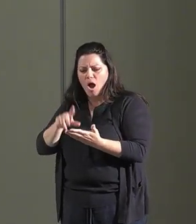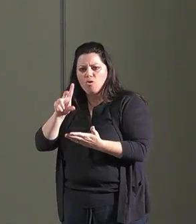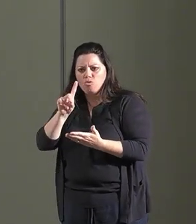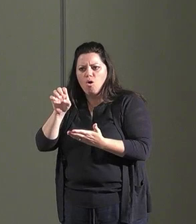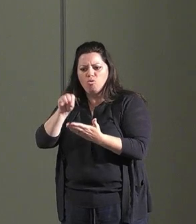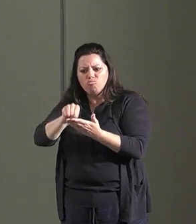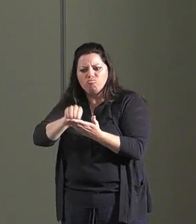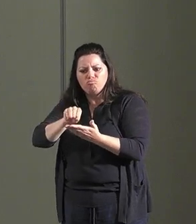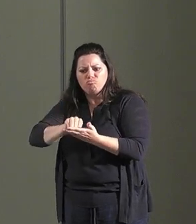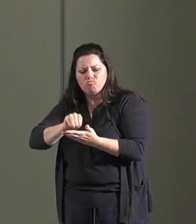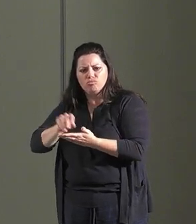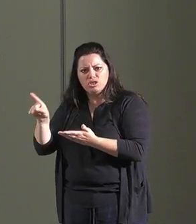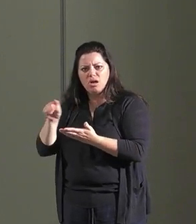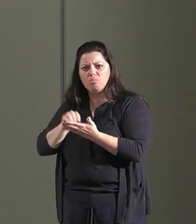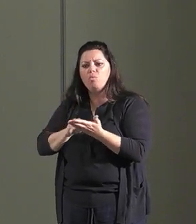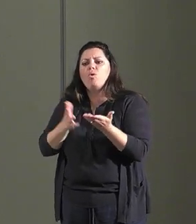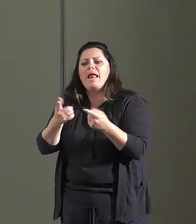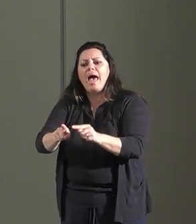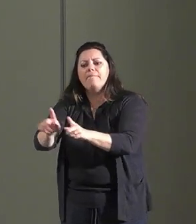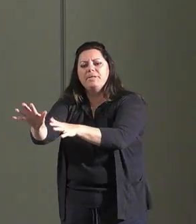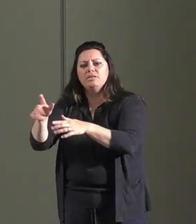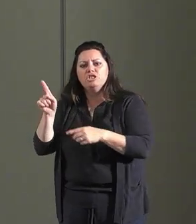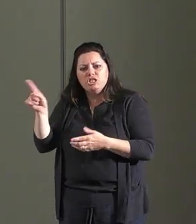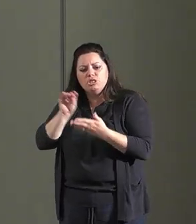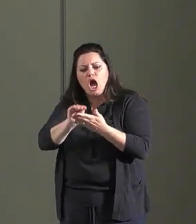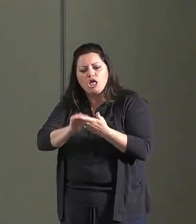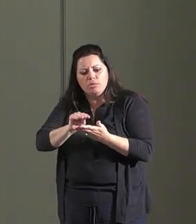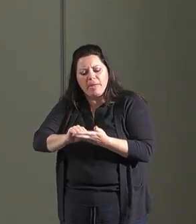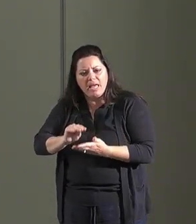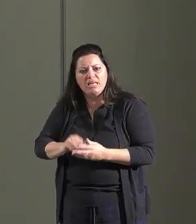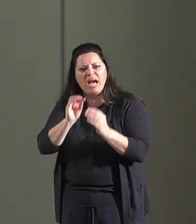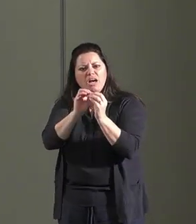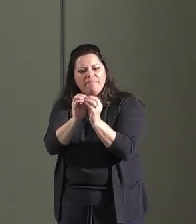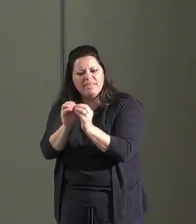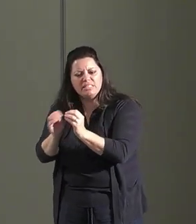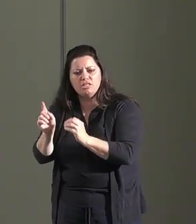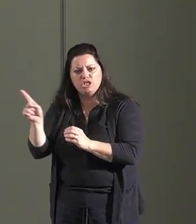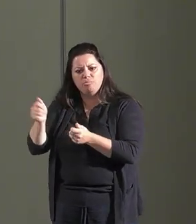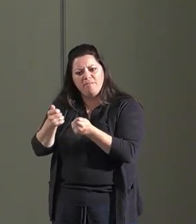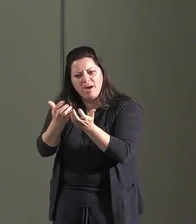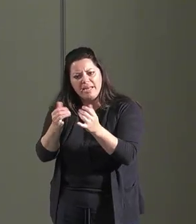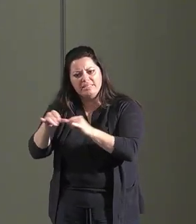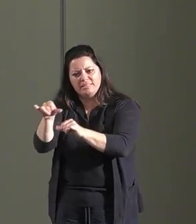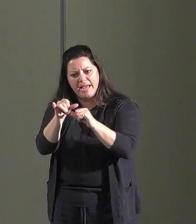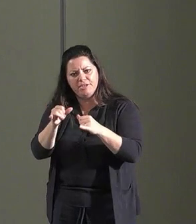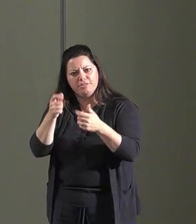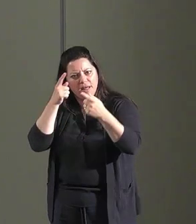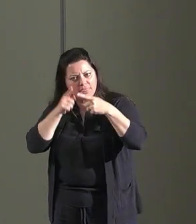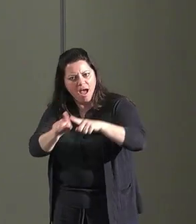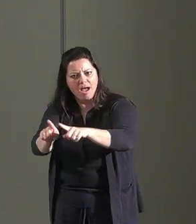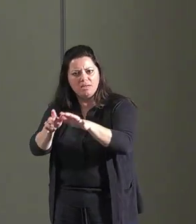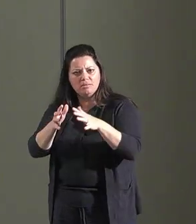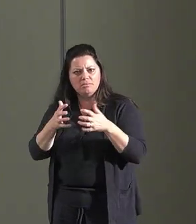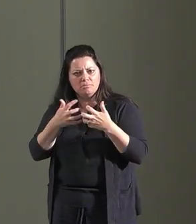will happen. She documented fixes. She provide the standards that align with those. And she is